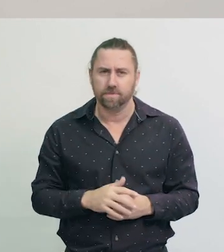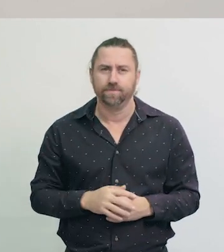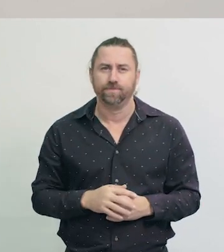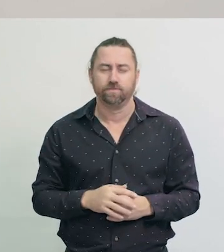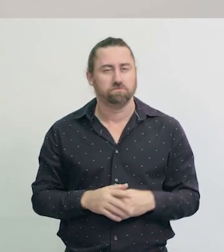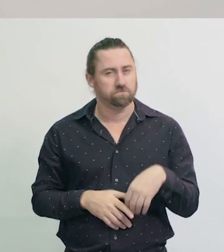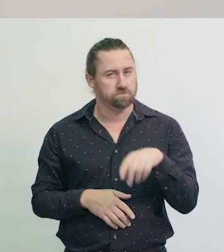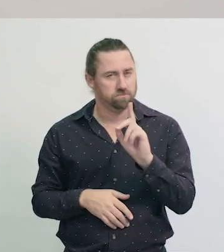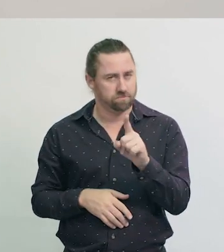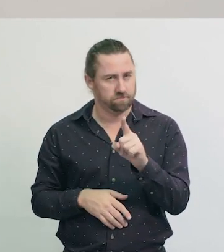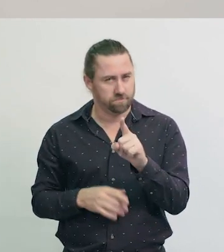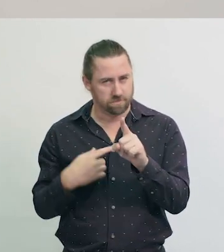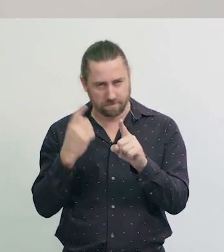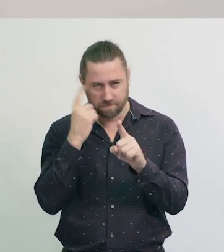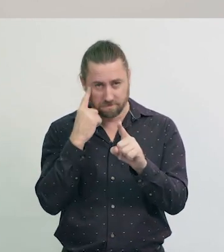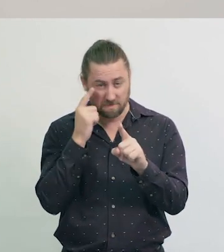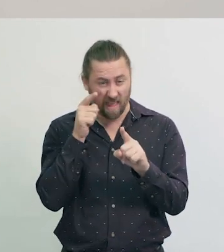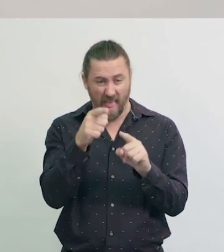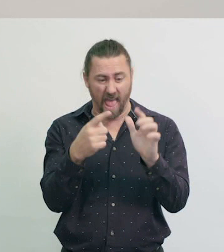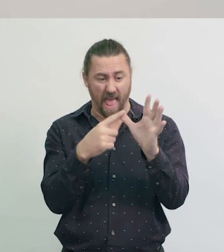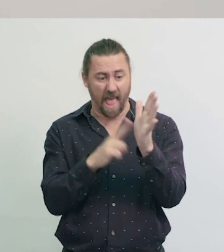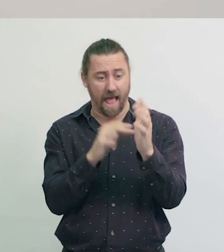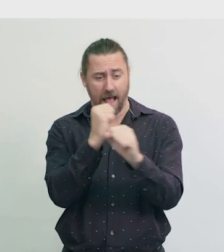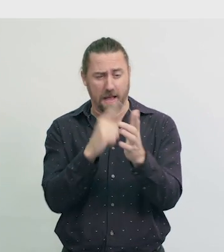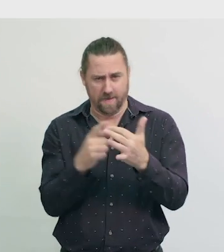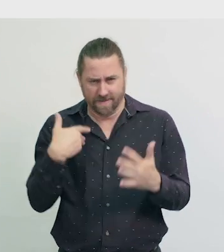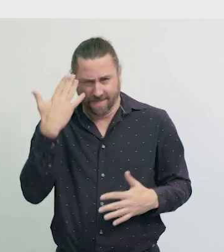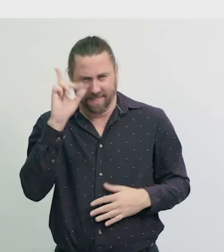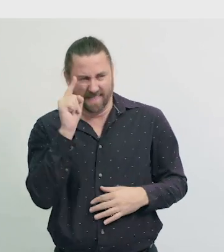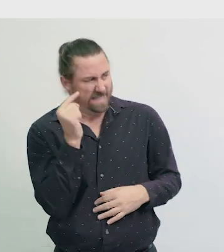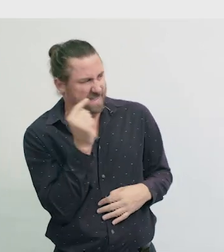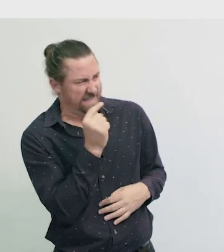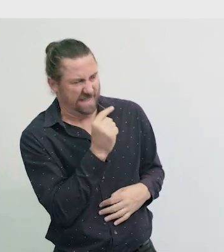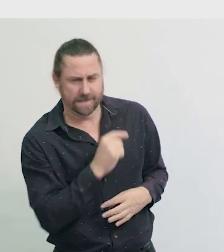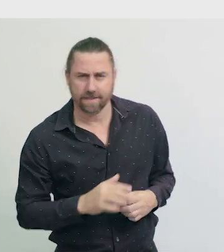Let's see if we can calculate some unknown angles. Have a look at this.